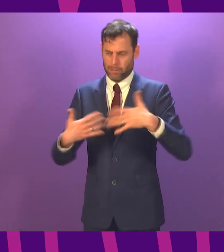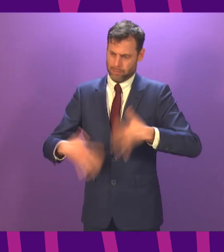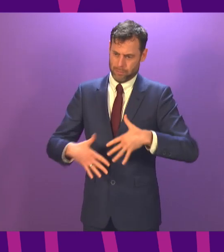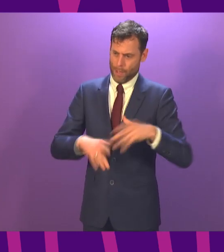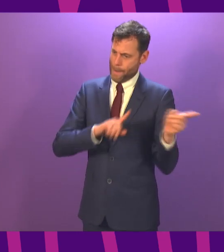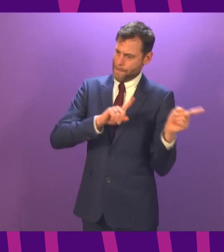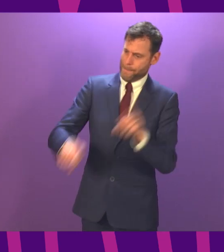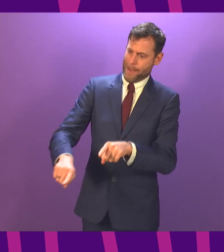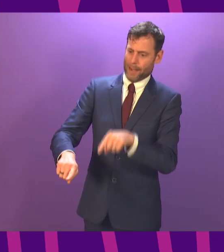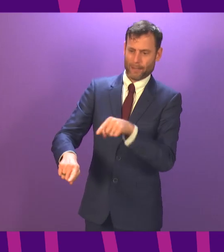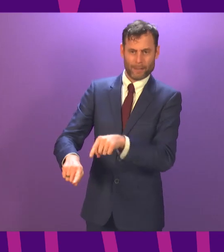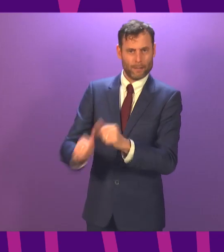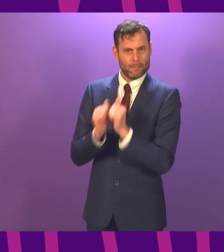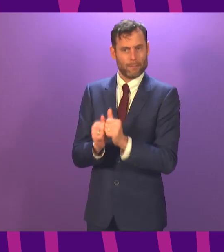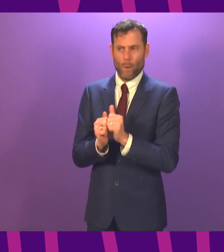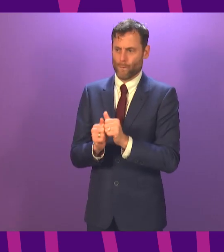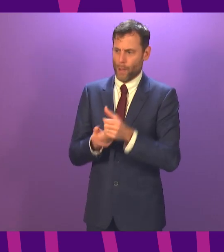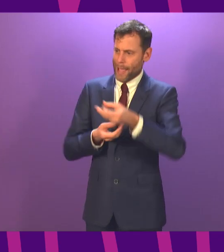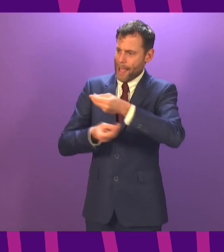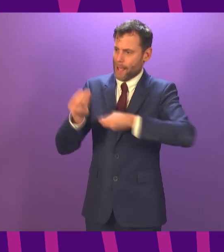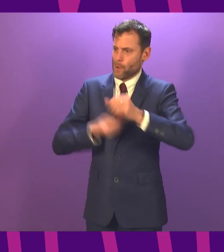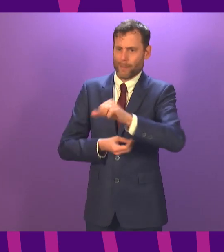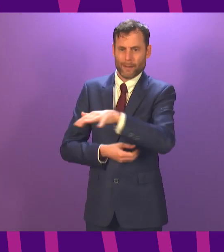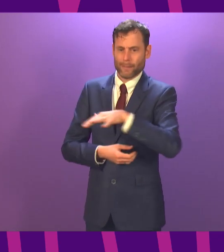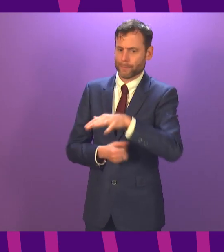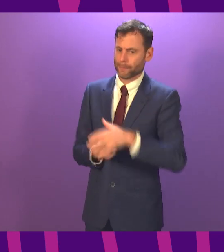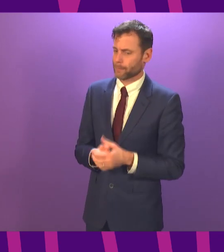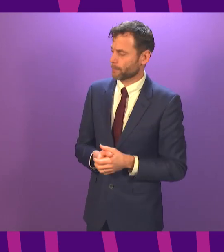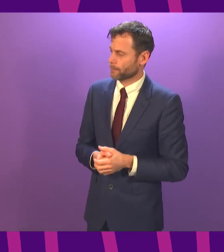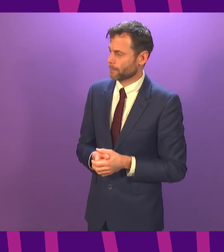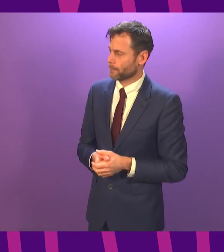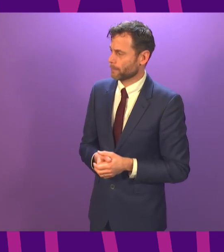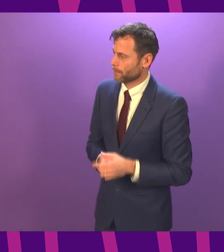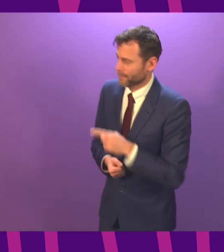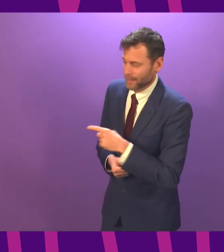The First Minister (Nicola Sturgeon): This a phrase that in my younger days I would